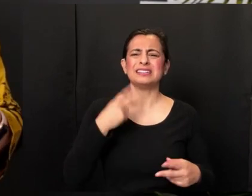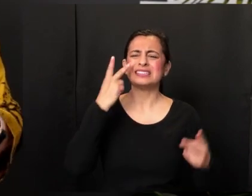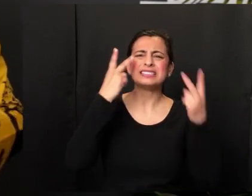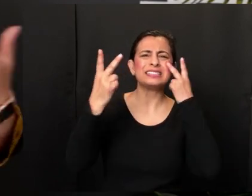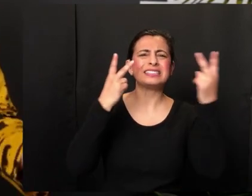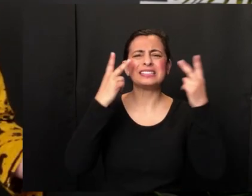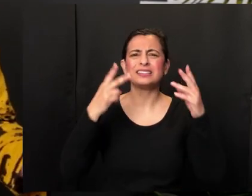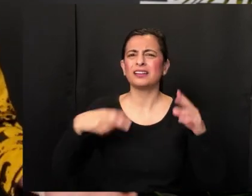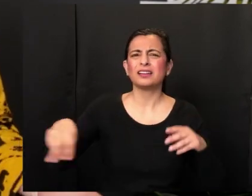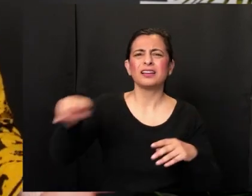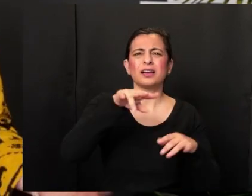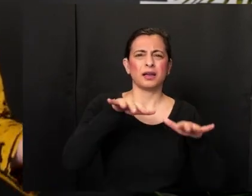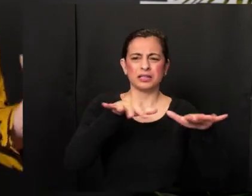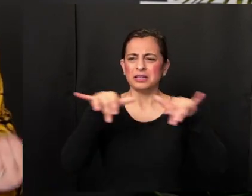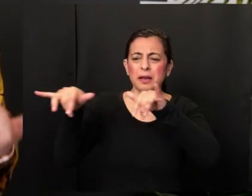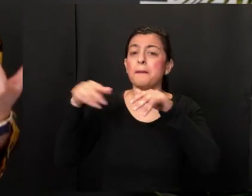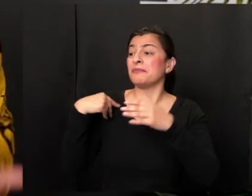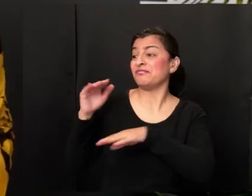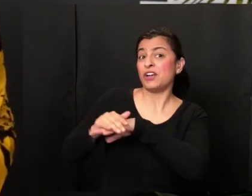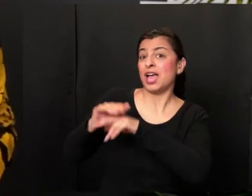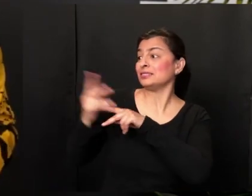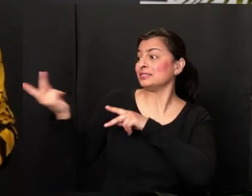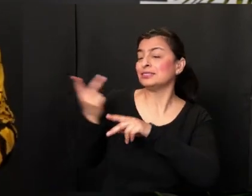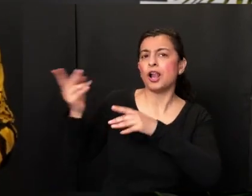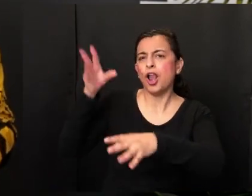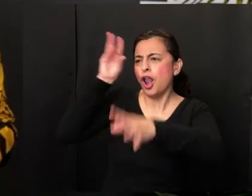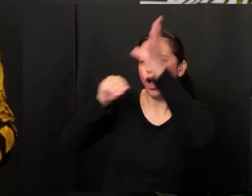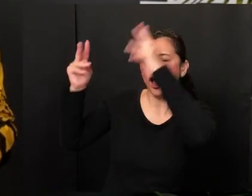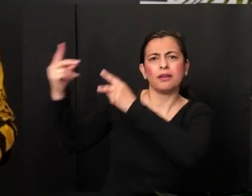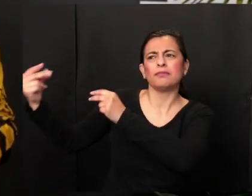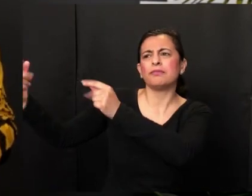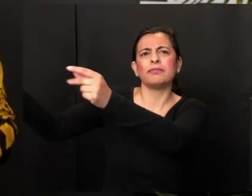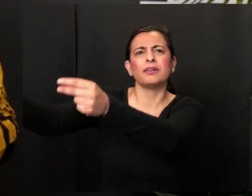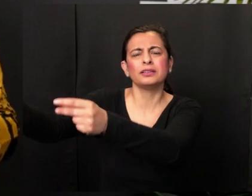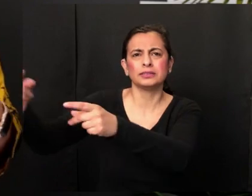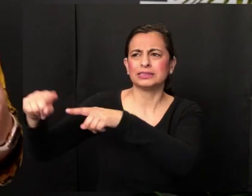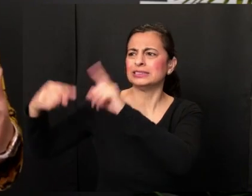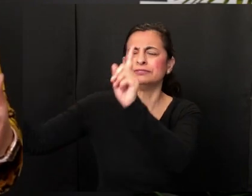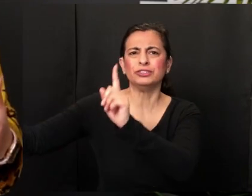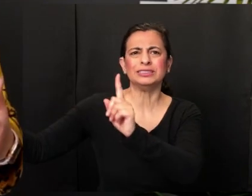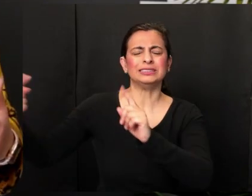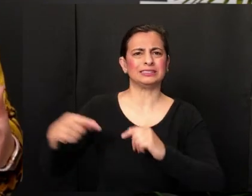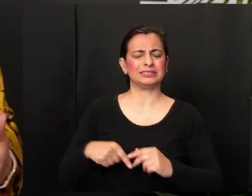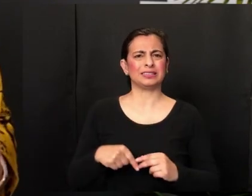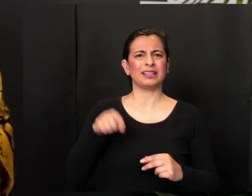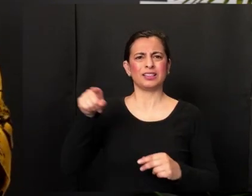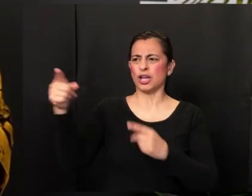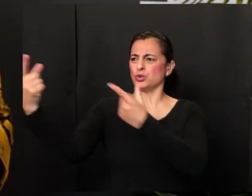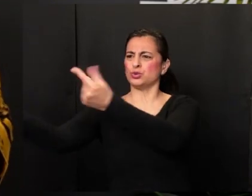and why they could do things that I couldn’t. After years of grappling with this